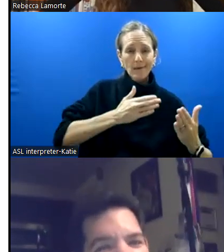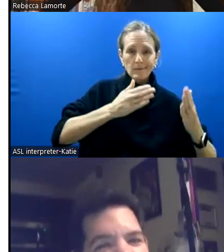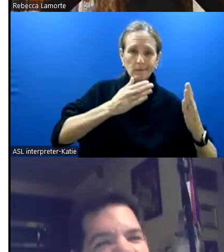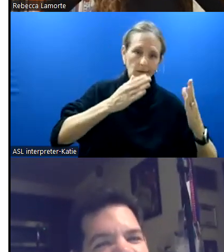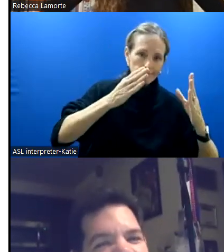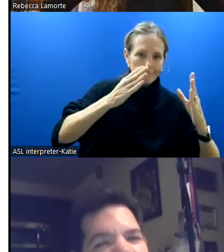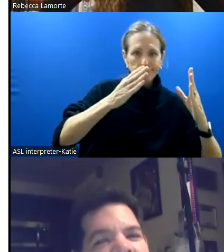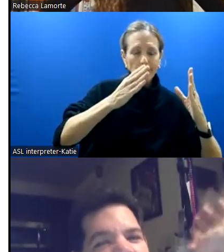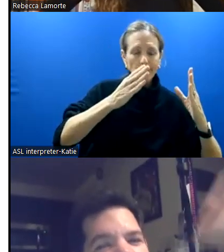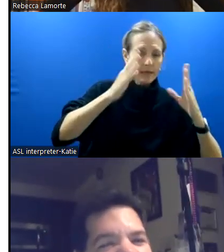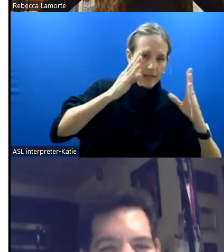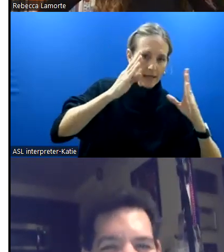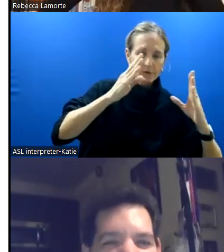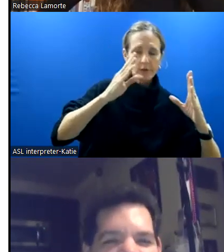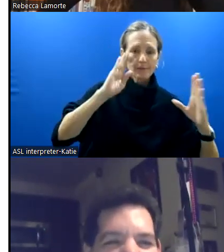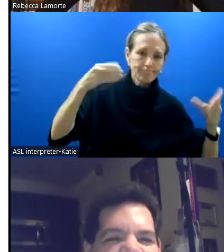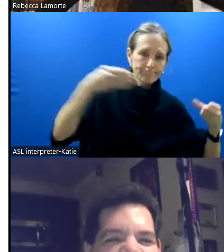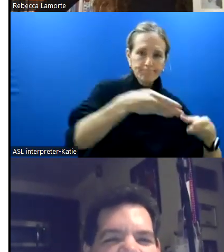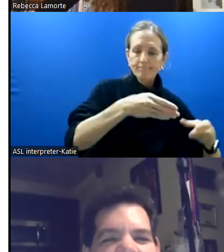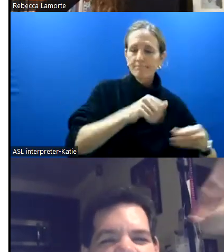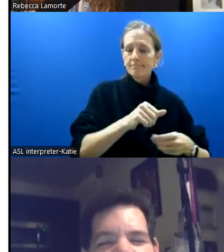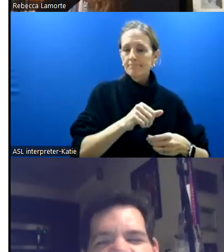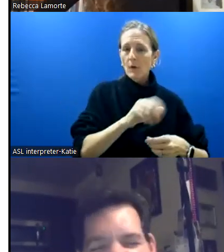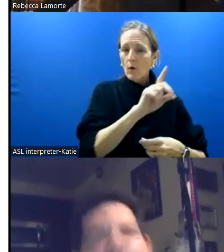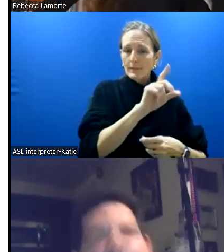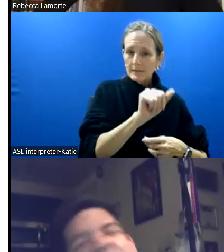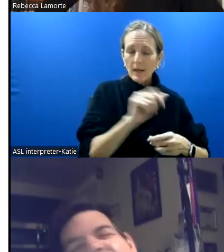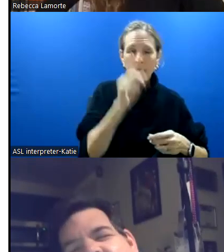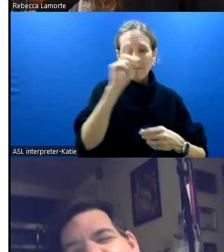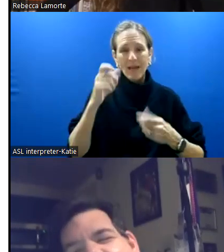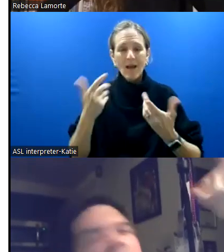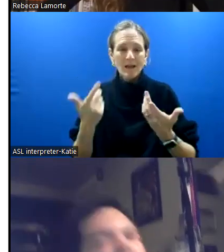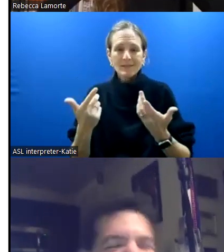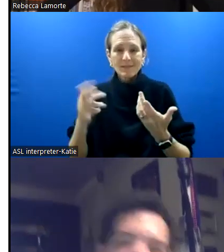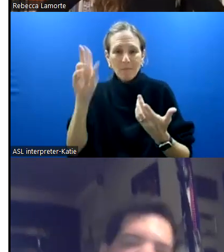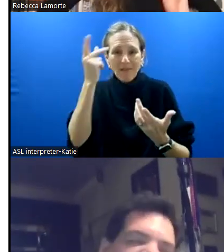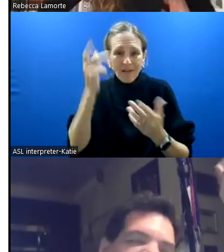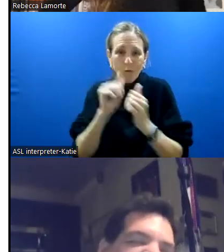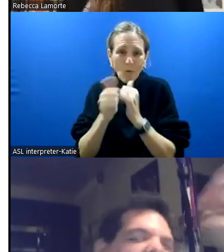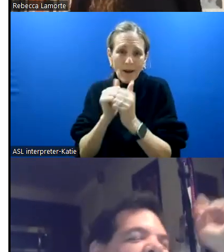when you run for a political campaign. Because I ran for two offices,